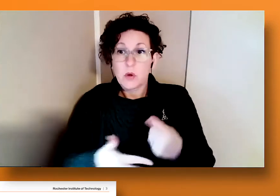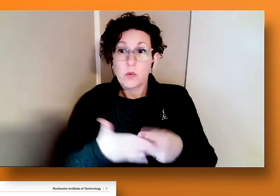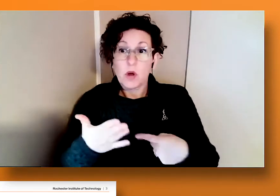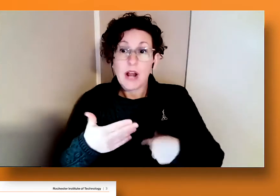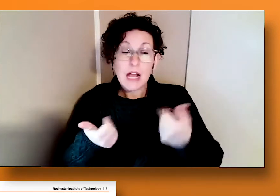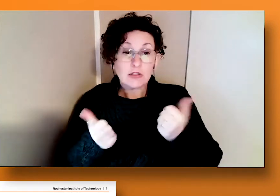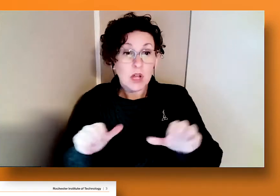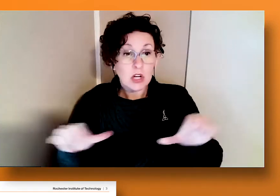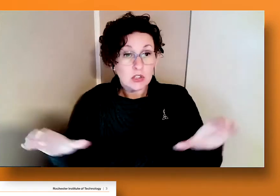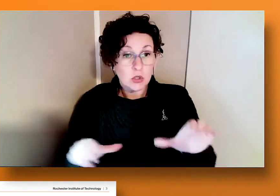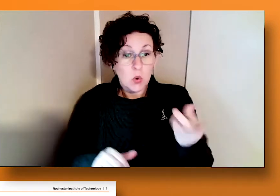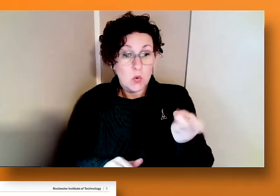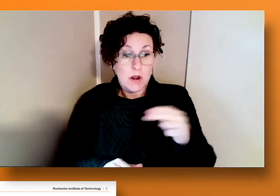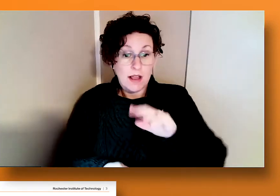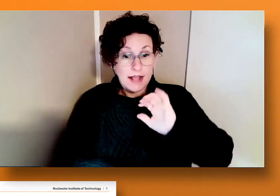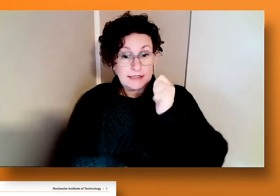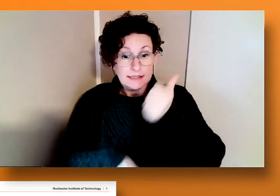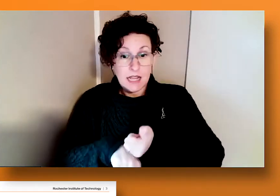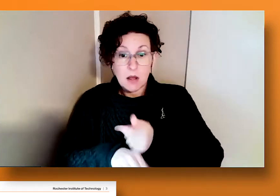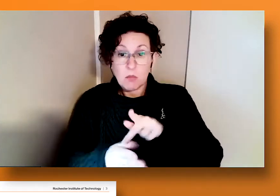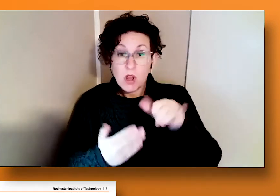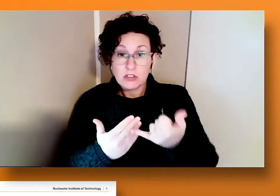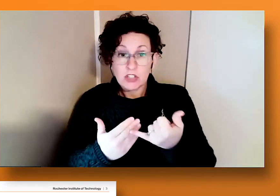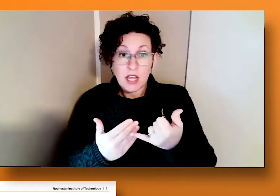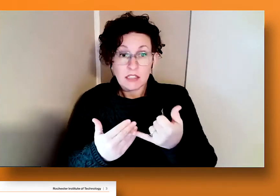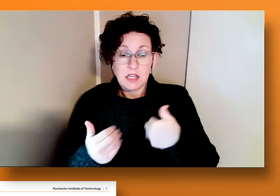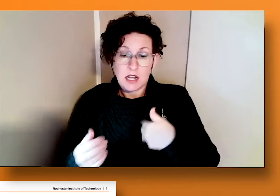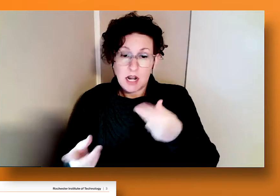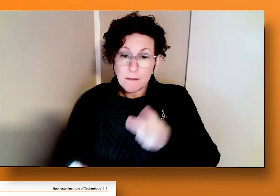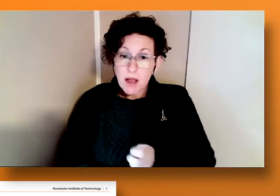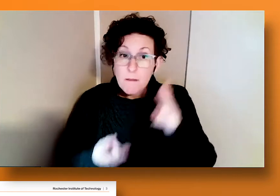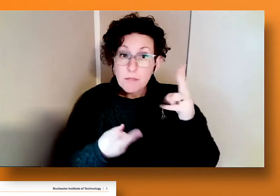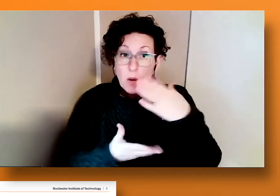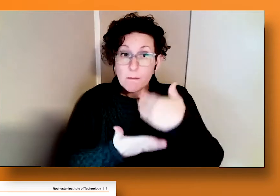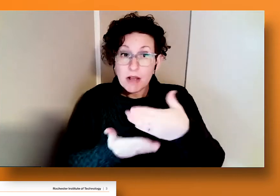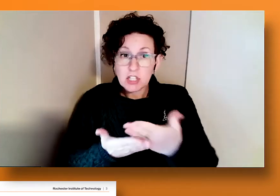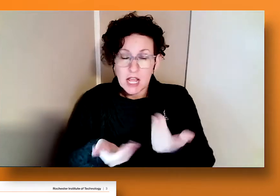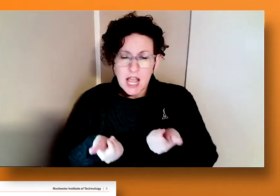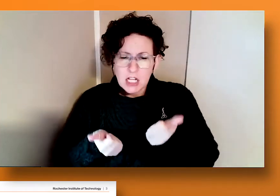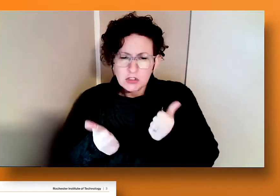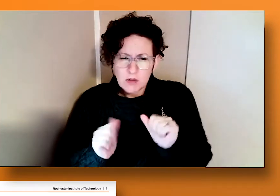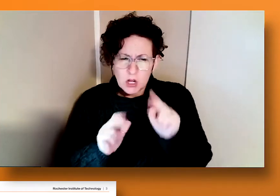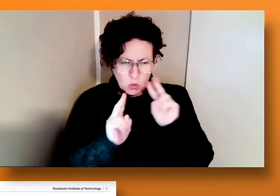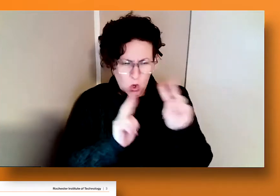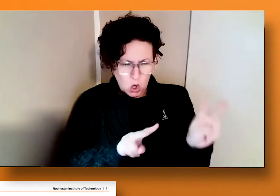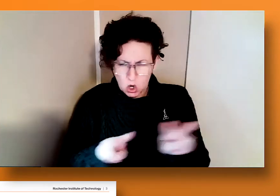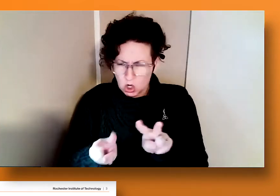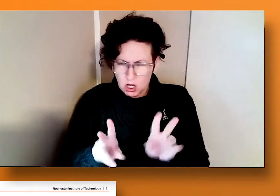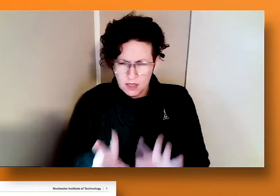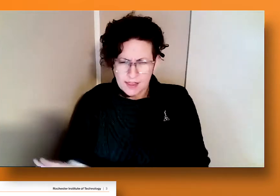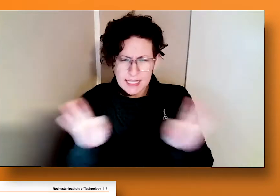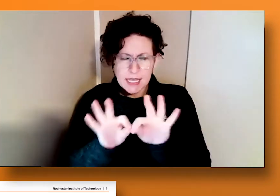And what I try to do when I'm setting up the project initially and I'm uploading the budget is I try to take the key components